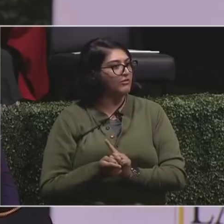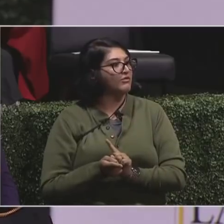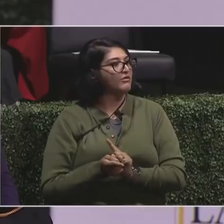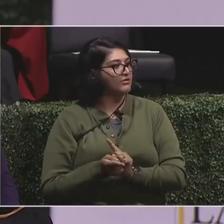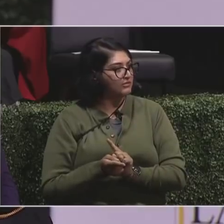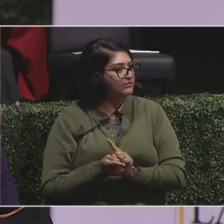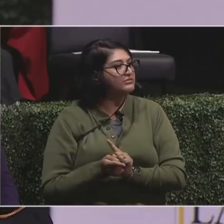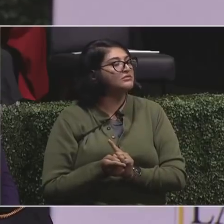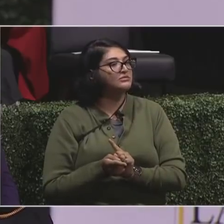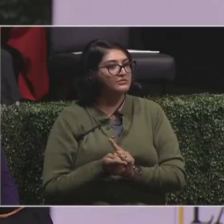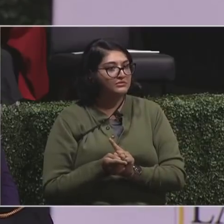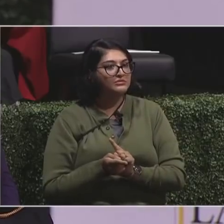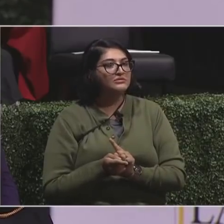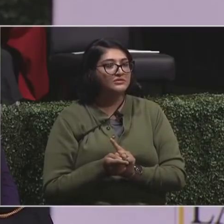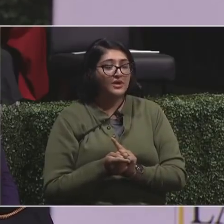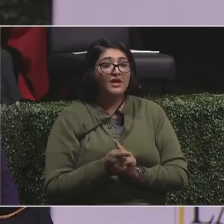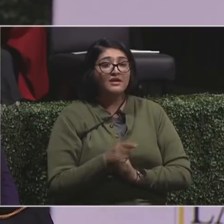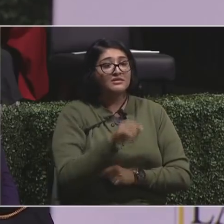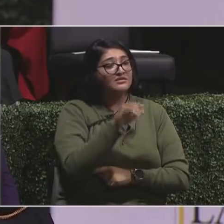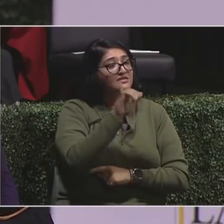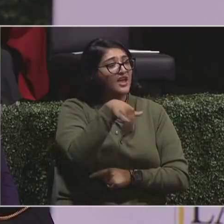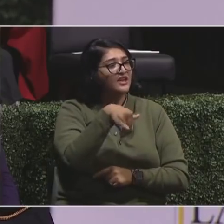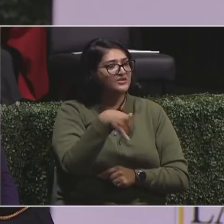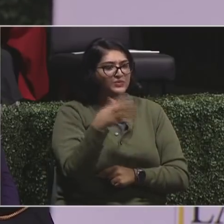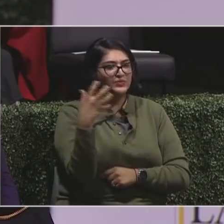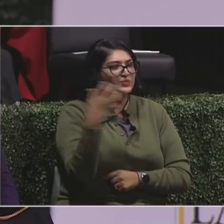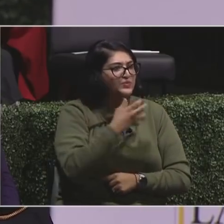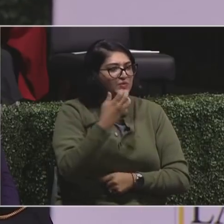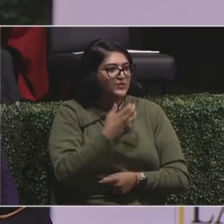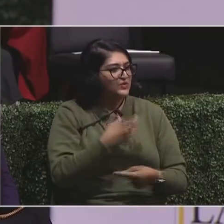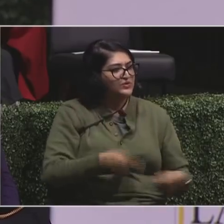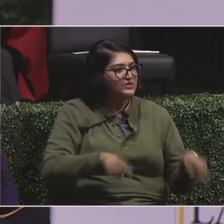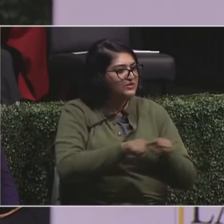YOU ARE THE GREAT CREATORS OF TOMORROW'S INNOVATIONS AND SUCCESSES.